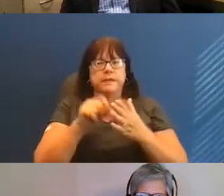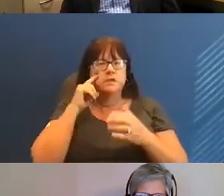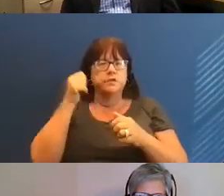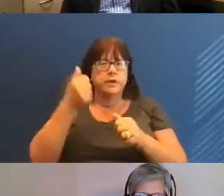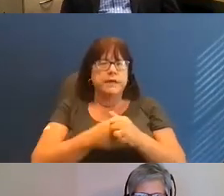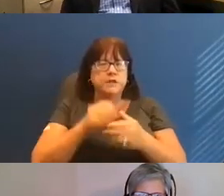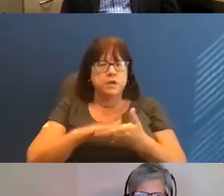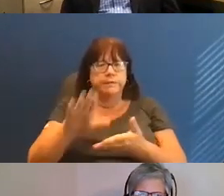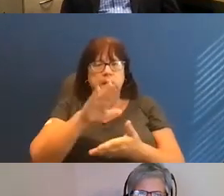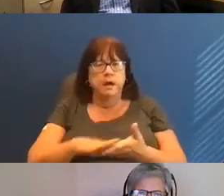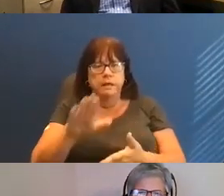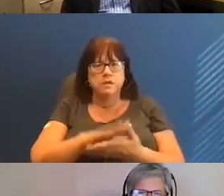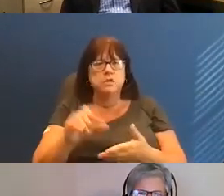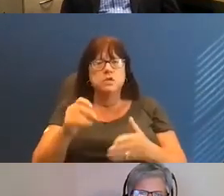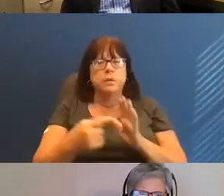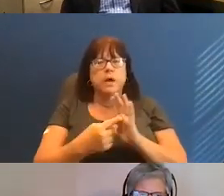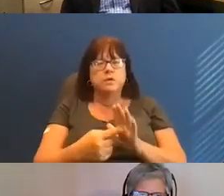So for instance I'll show you the health professions OER page.